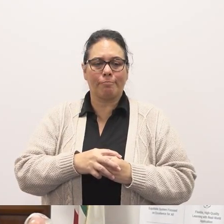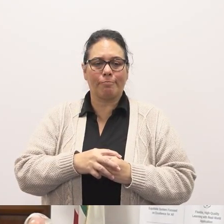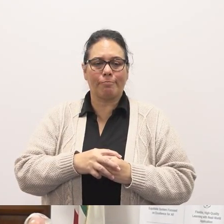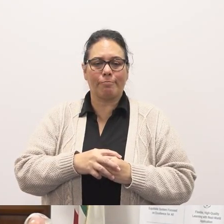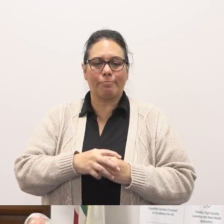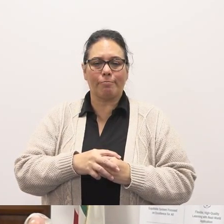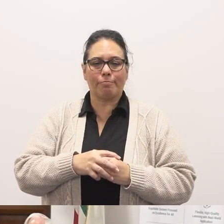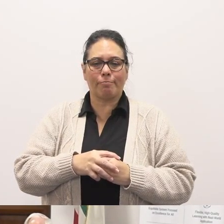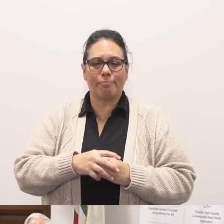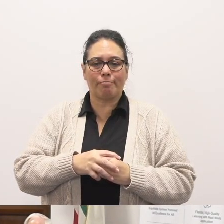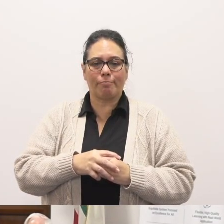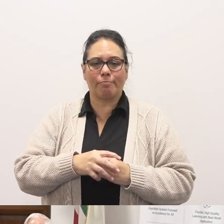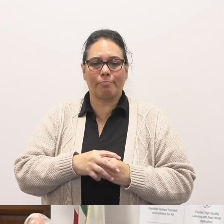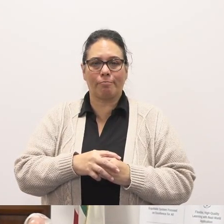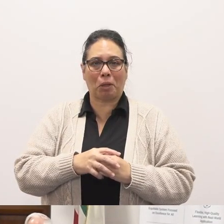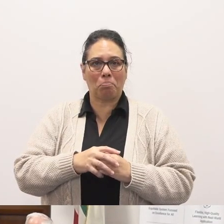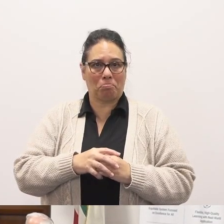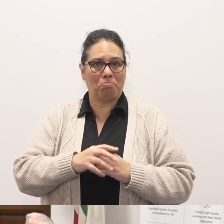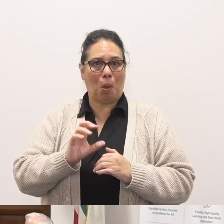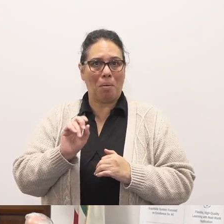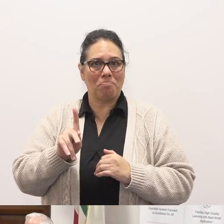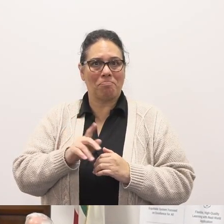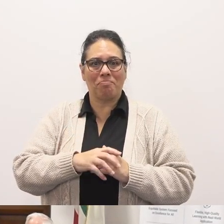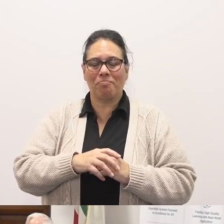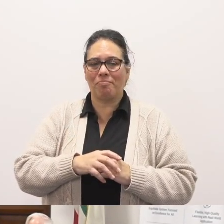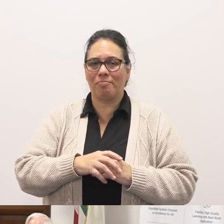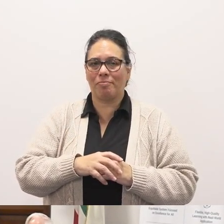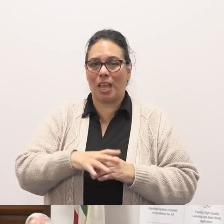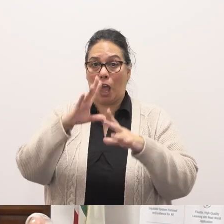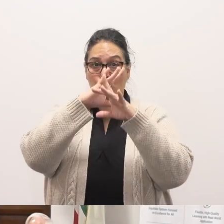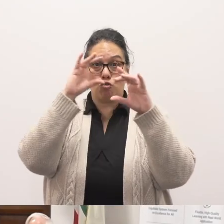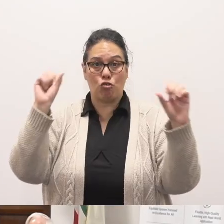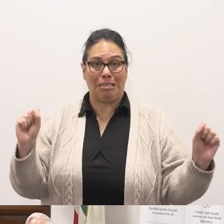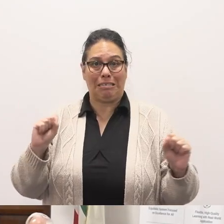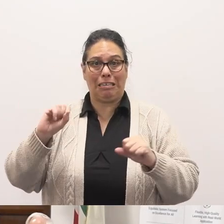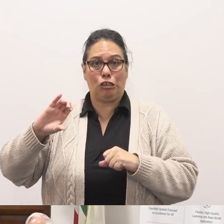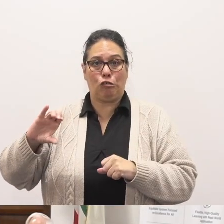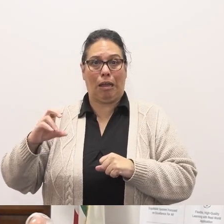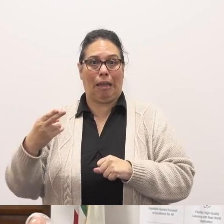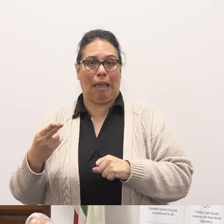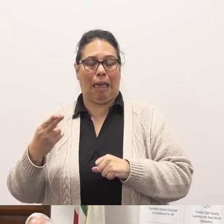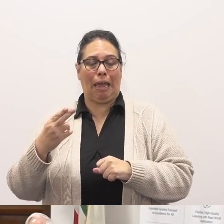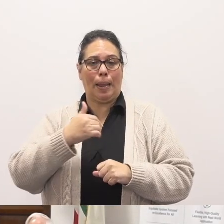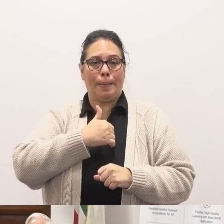Do I go? Okay. President Craighead, members of the board, Dr. Baker,